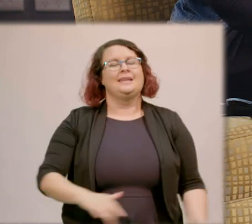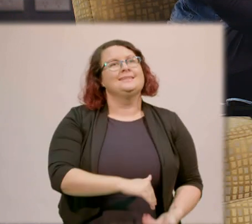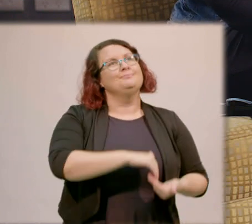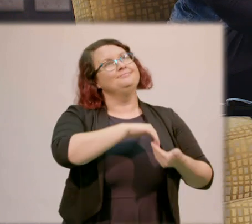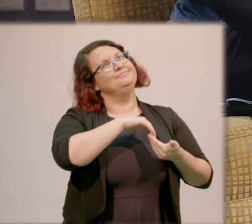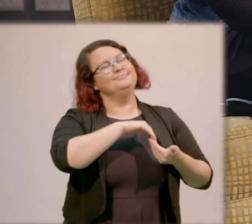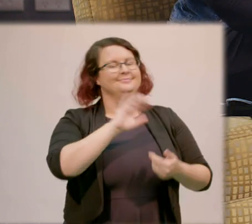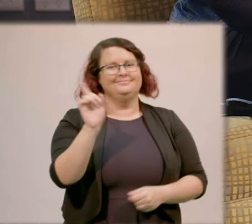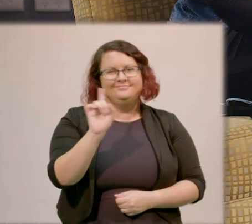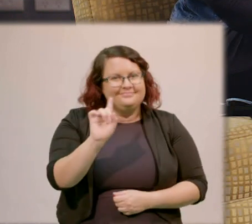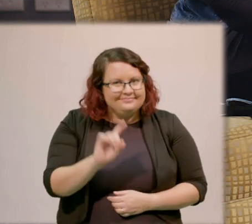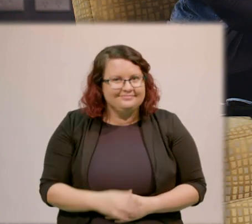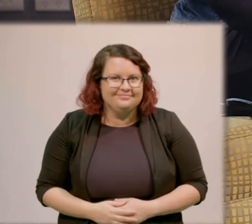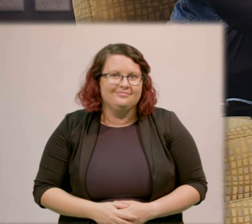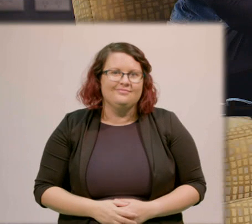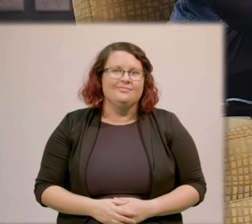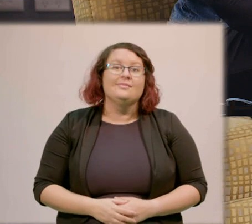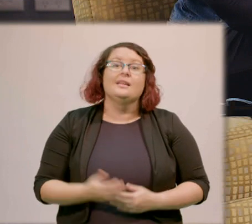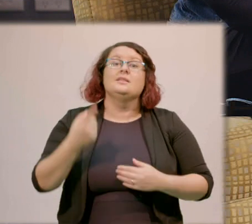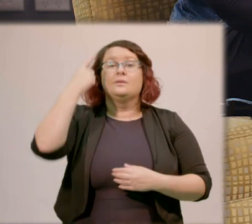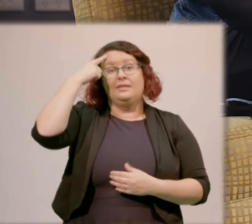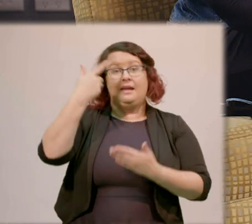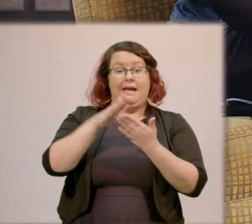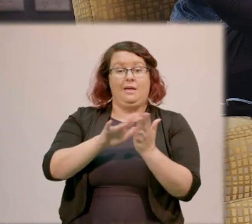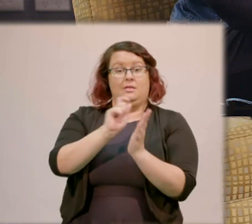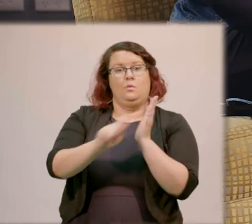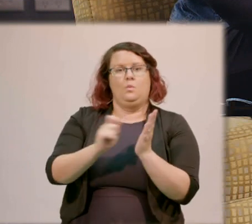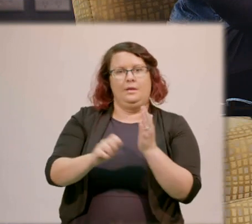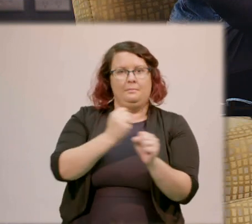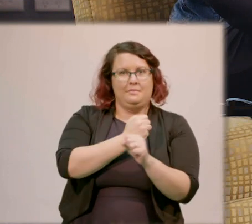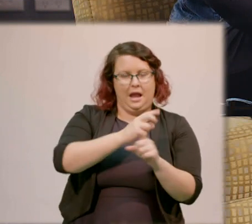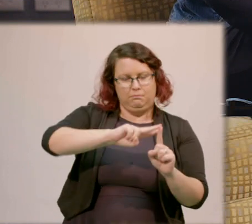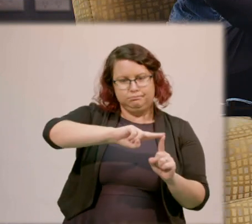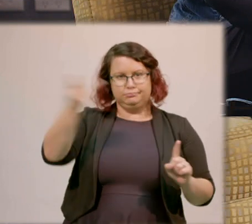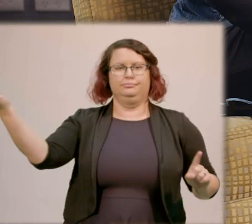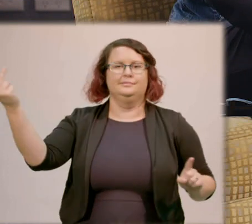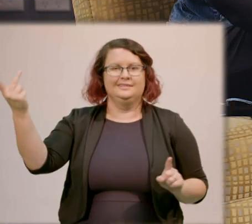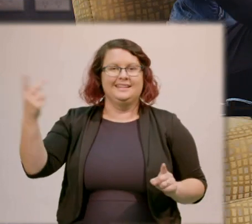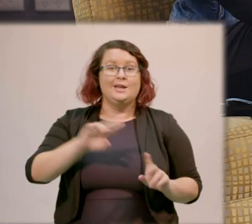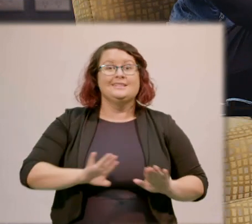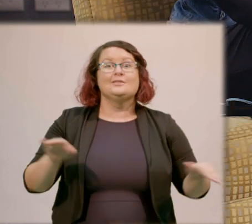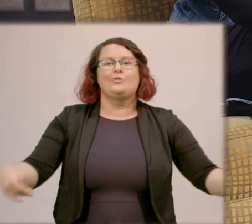Today, we thought about how the author of Cinders Rox created an alternative character for Cinderella.